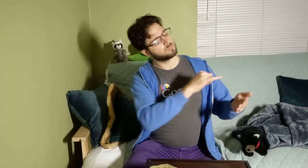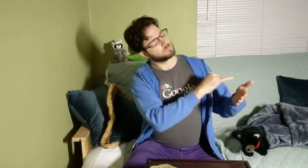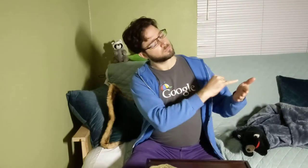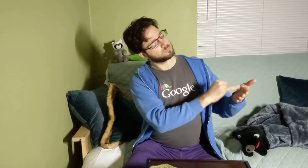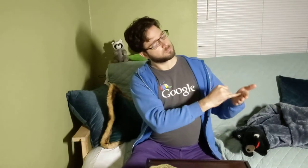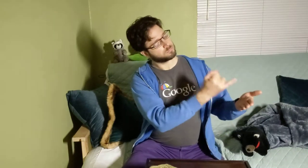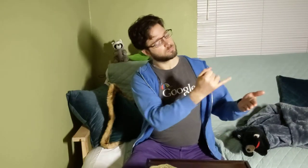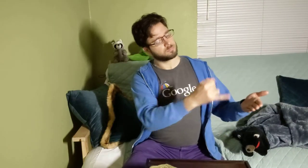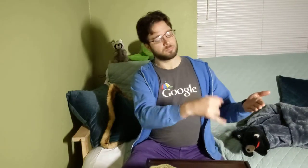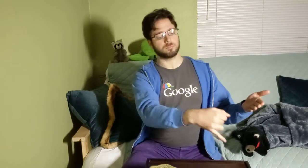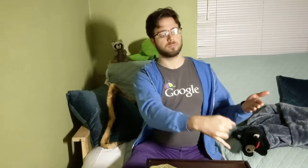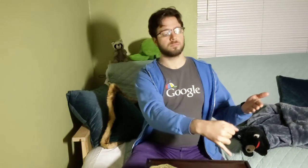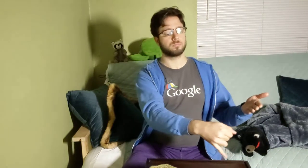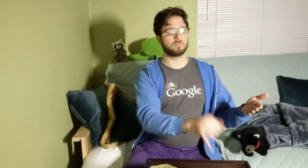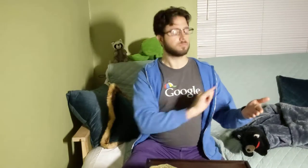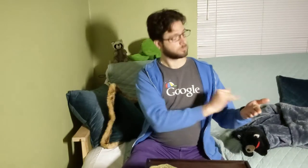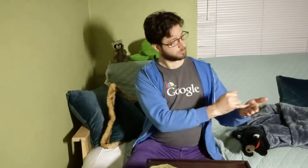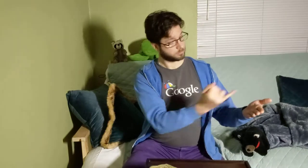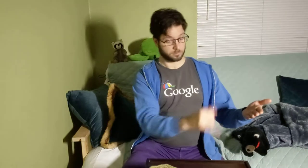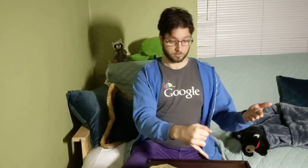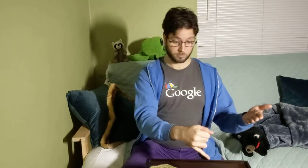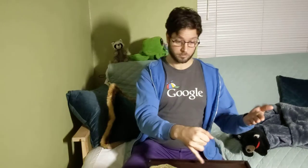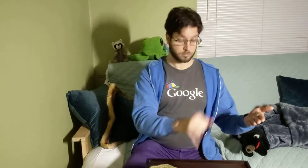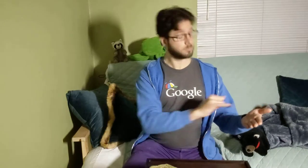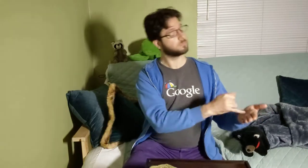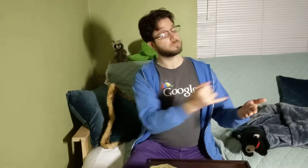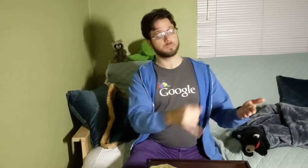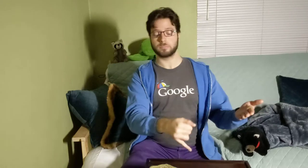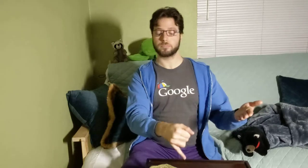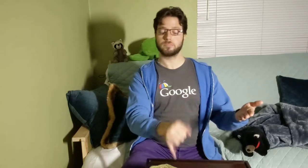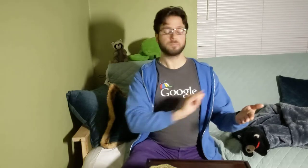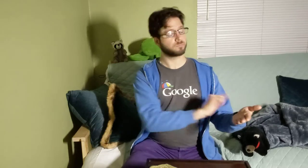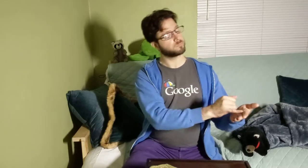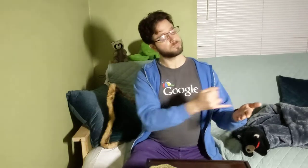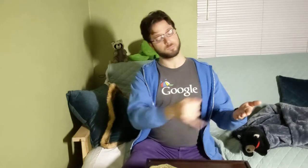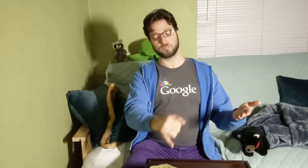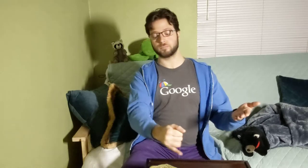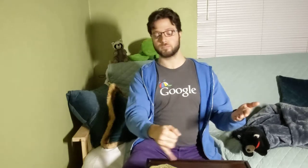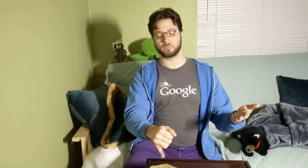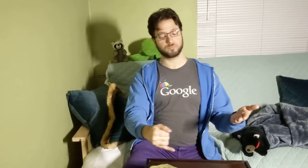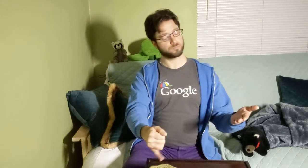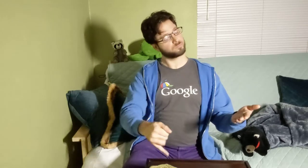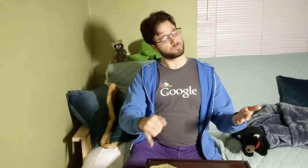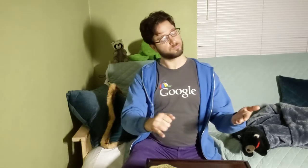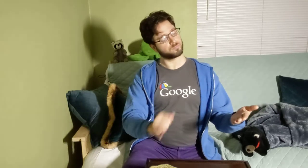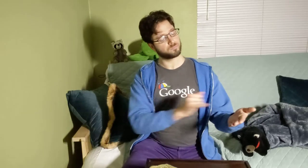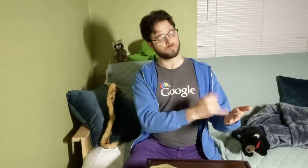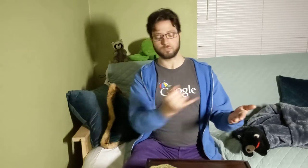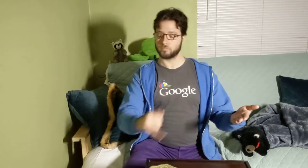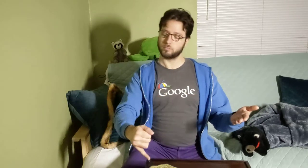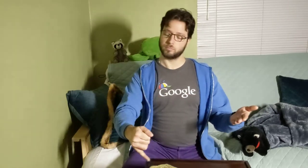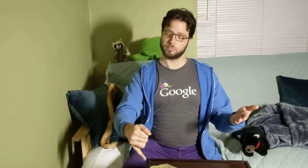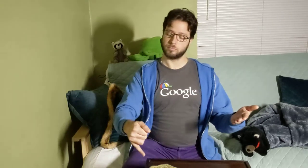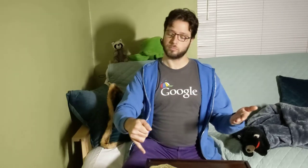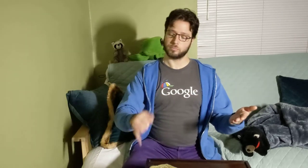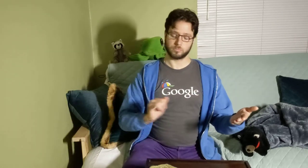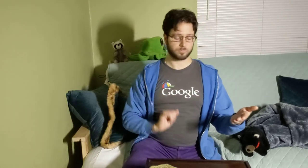i,j CL-I-[Dab and paint something on]